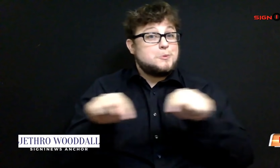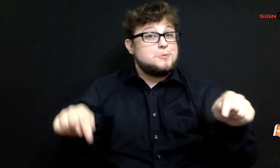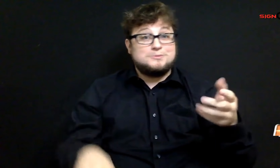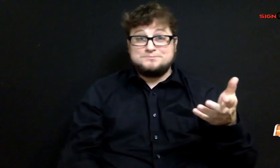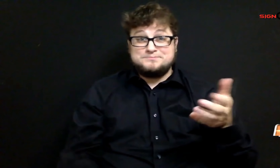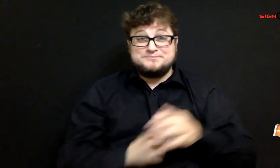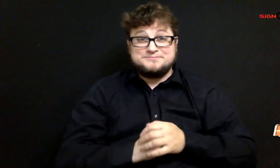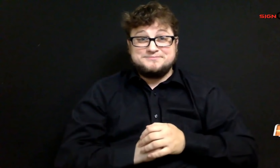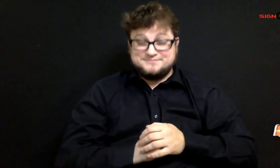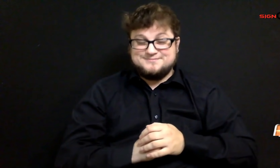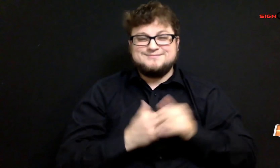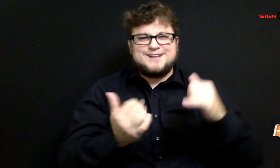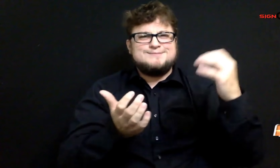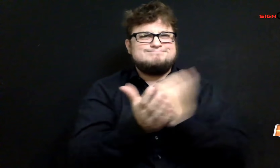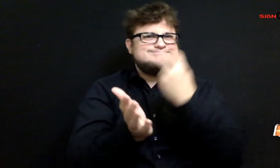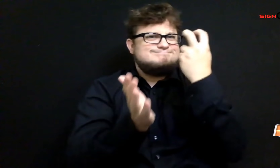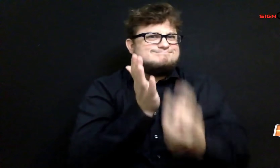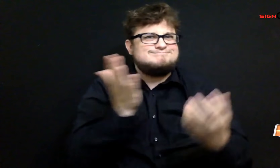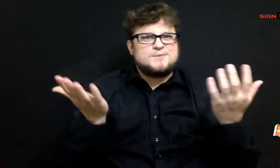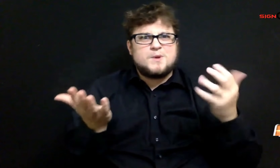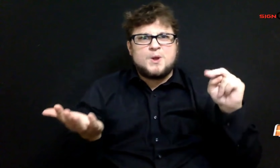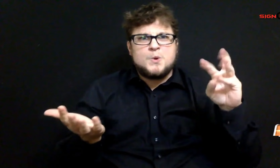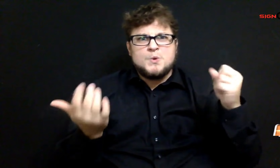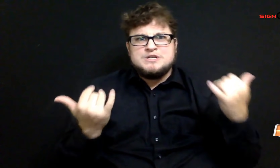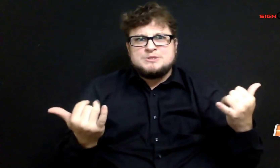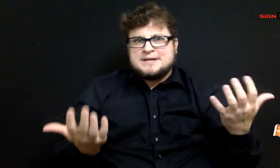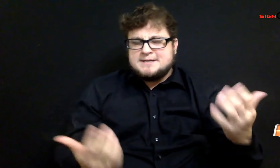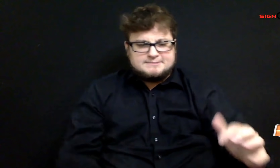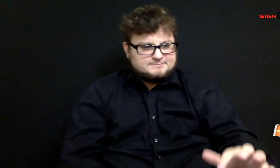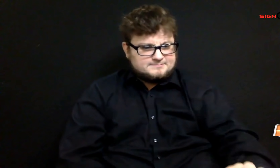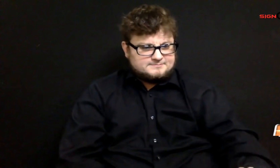we may add it at the bottom of the screen now let's get right into what's happening